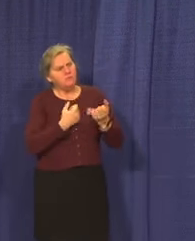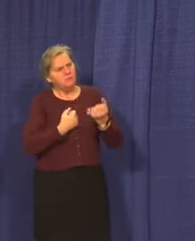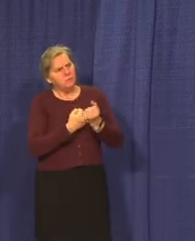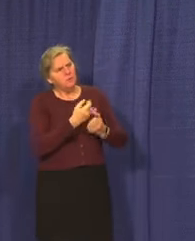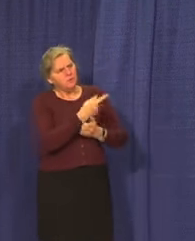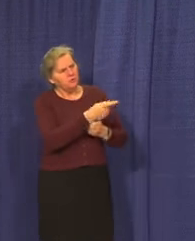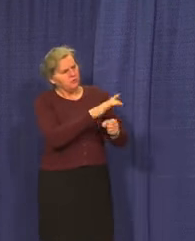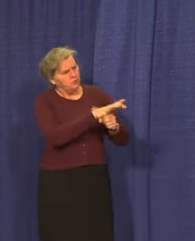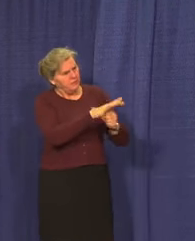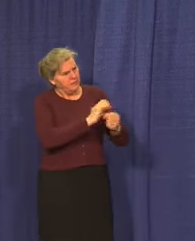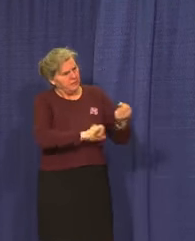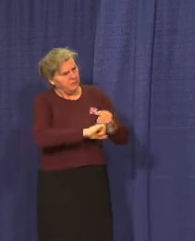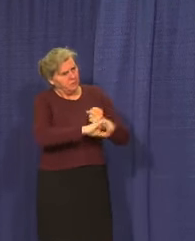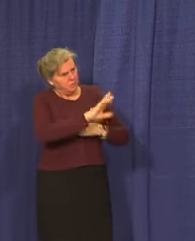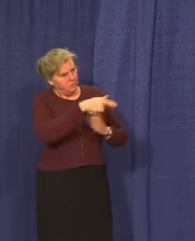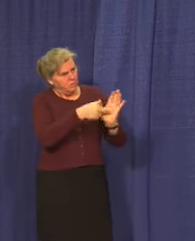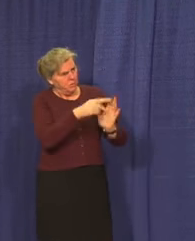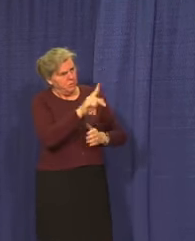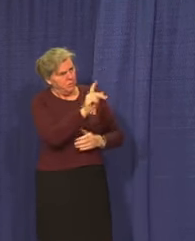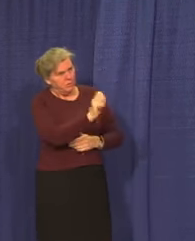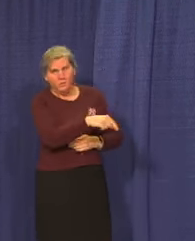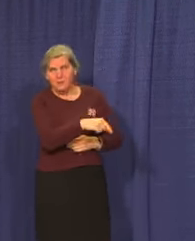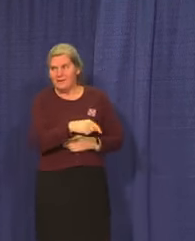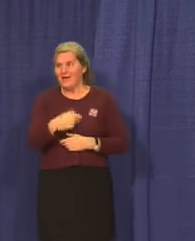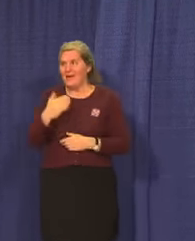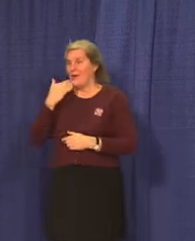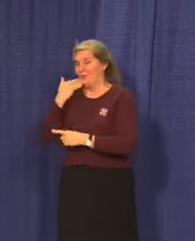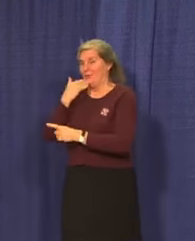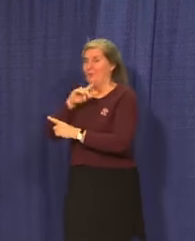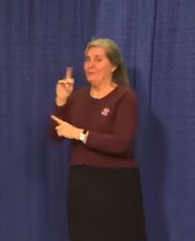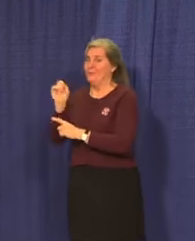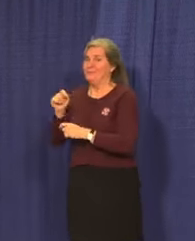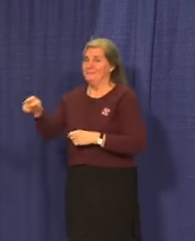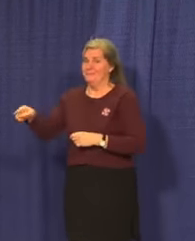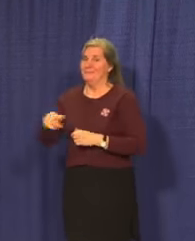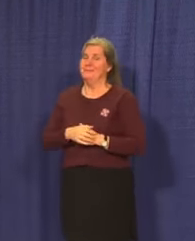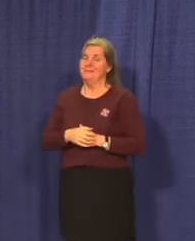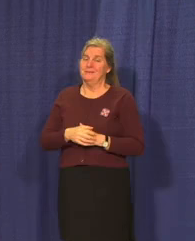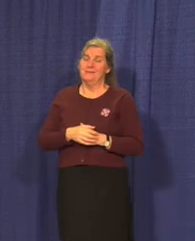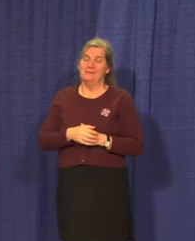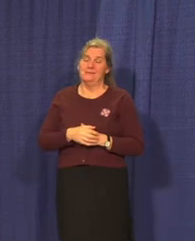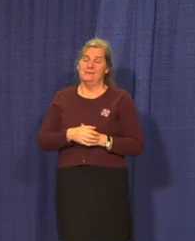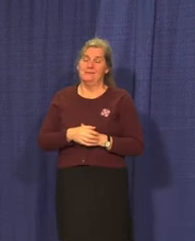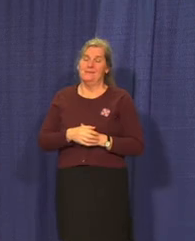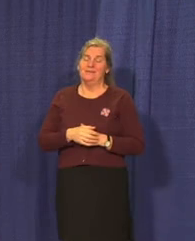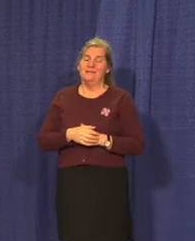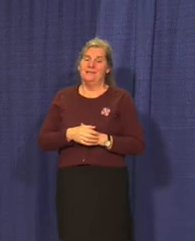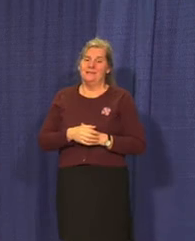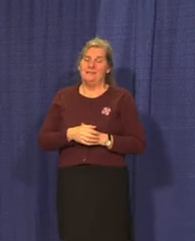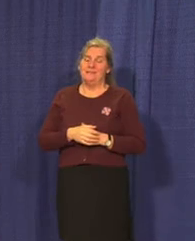ENOUGH SUPPORT IN YOUR ROLE? THAT IS A VERY GOOD QUESTION. I WILL SAY, YOU KNOW, HIS